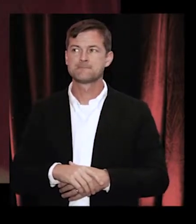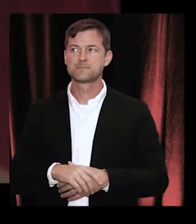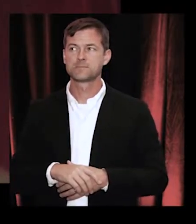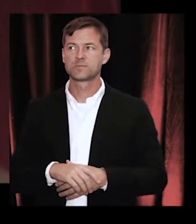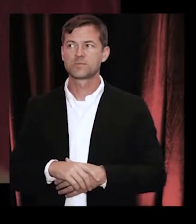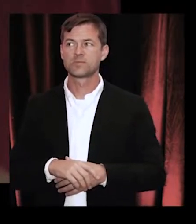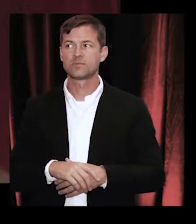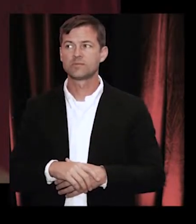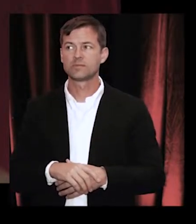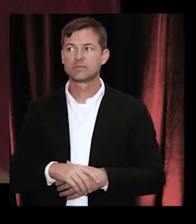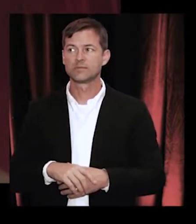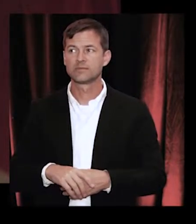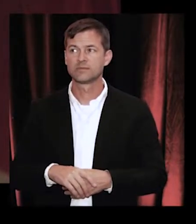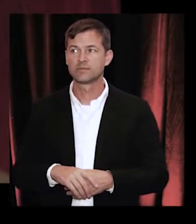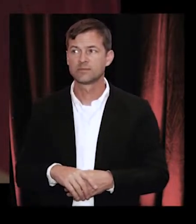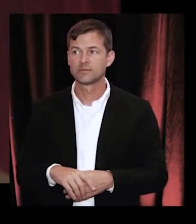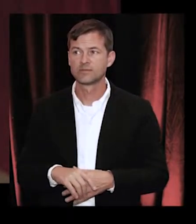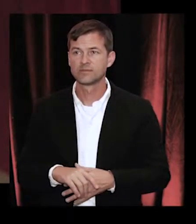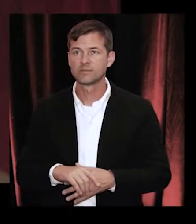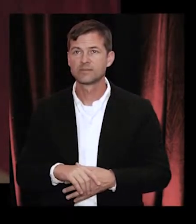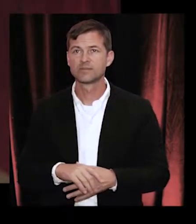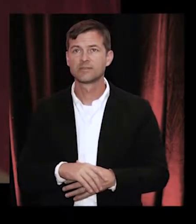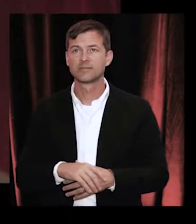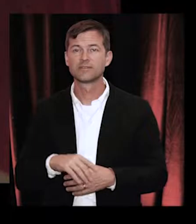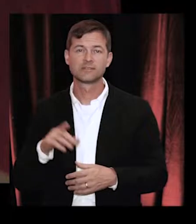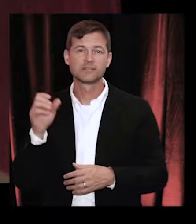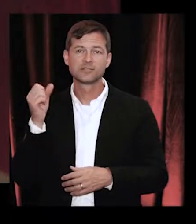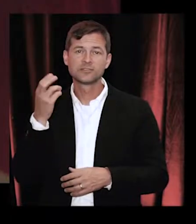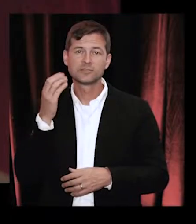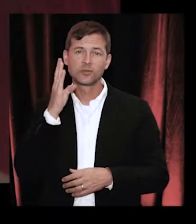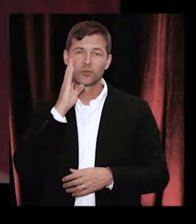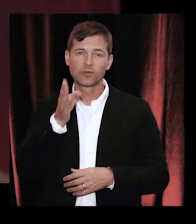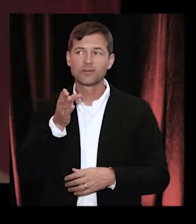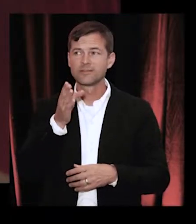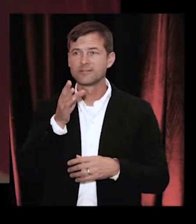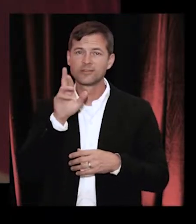Barring anything unforeseen, she will soon be reelected to that office